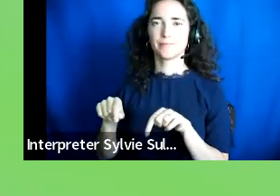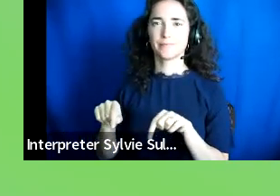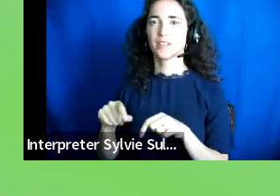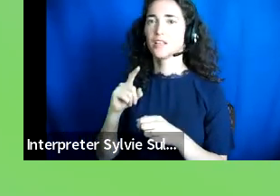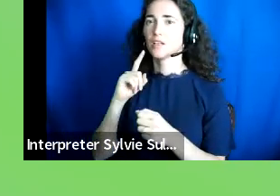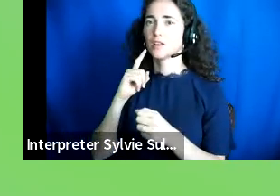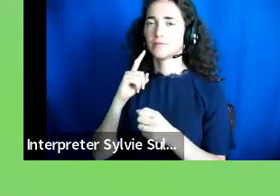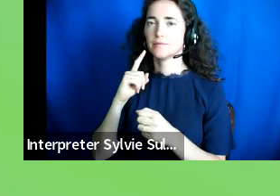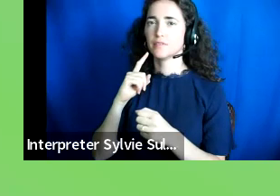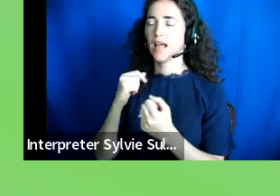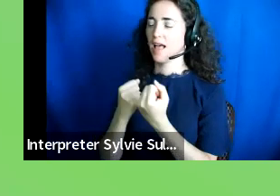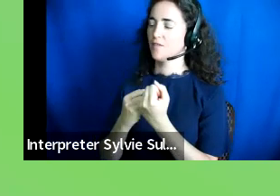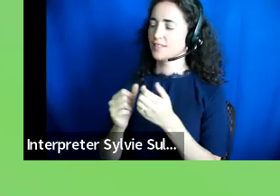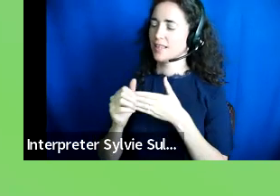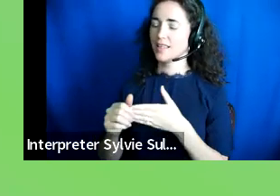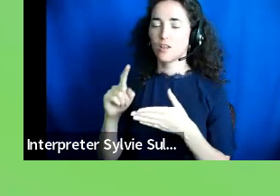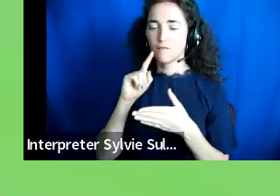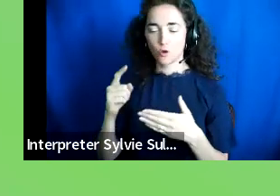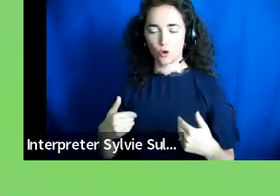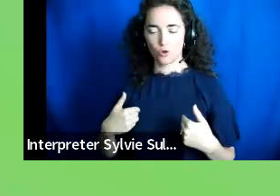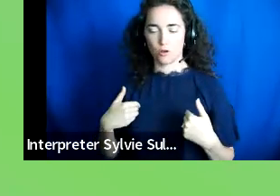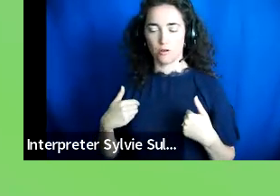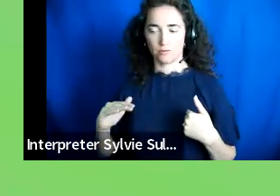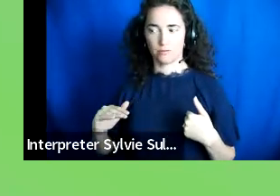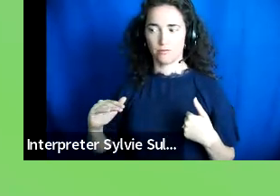But it dovetails with partners and camp able.